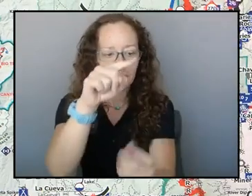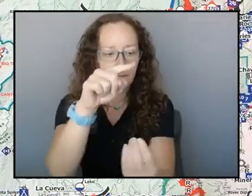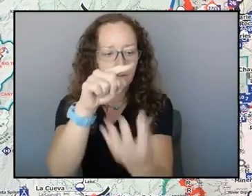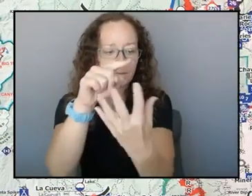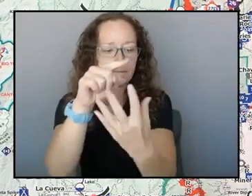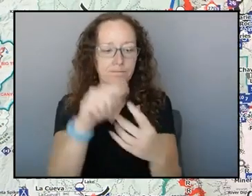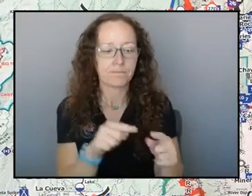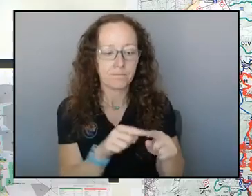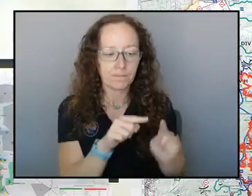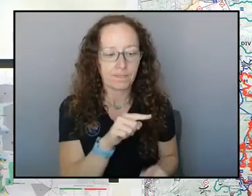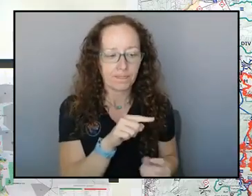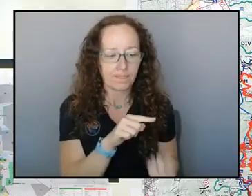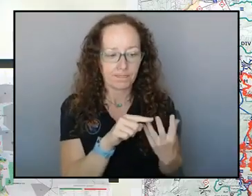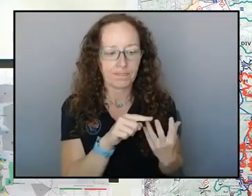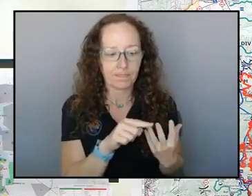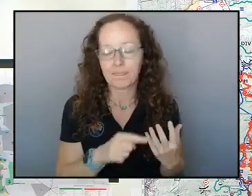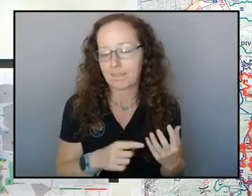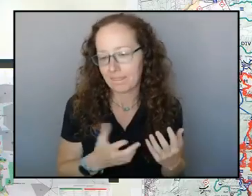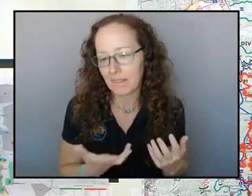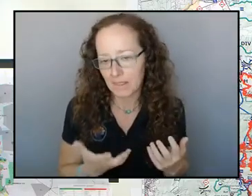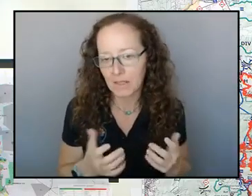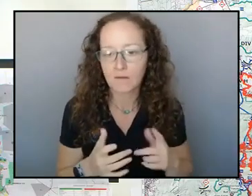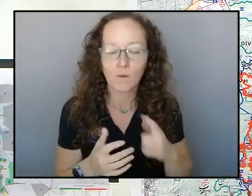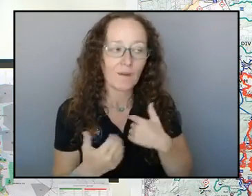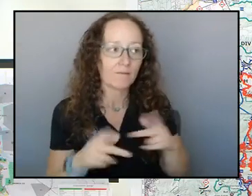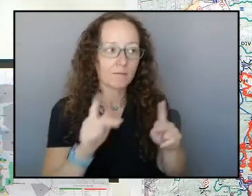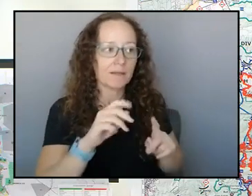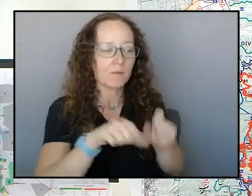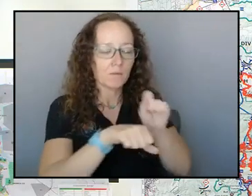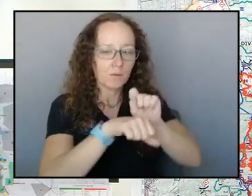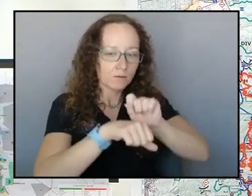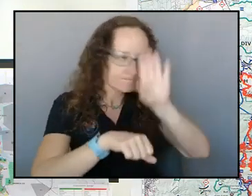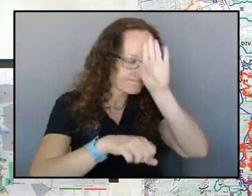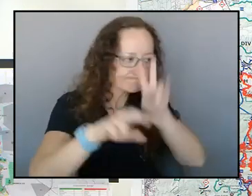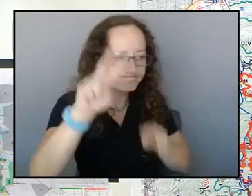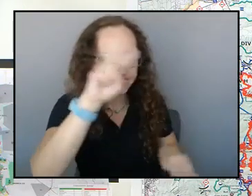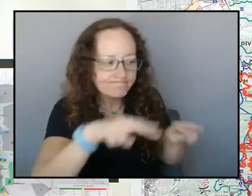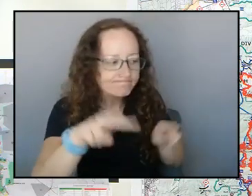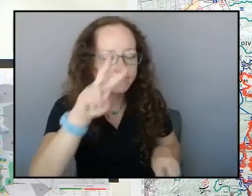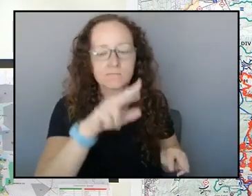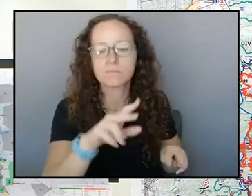moving into --get rid of my magic pointy sword here-- maybe-- now